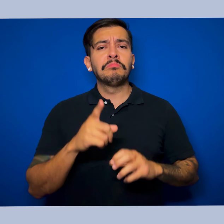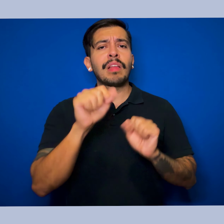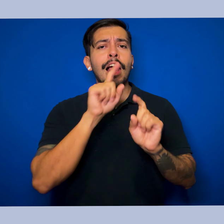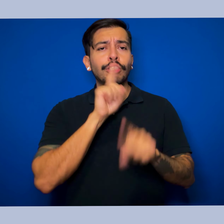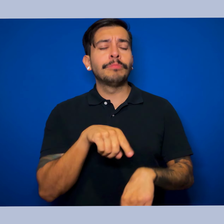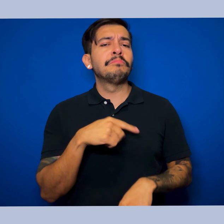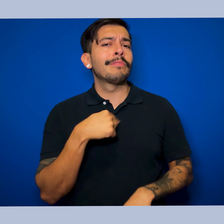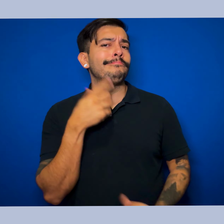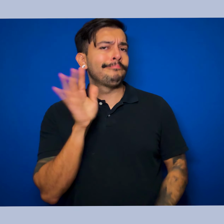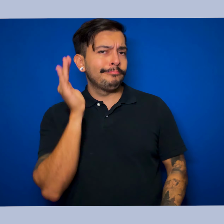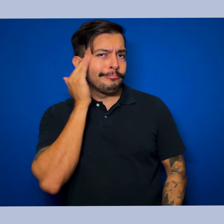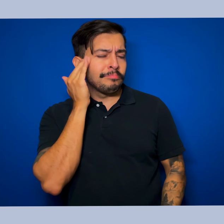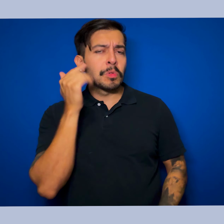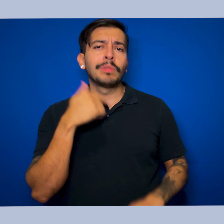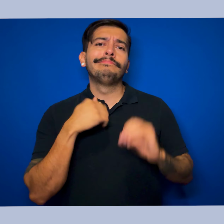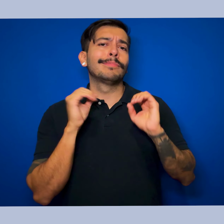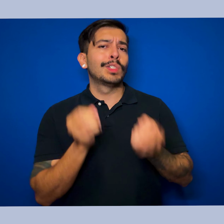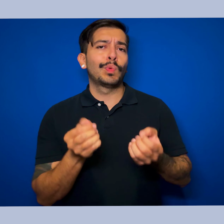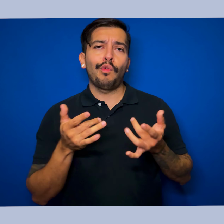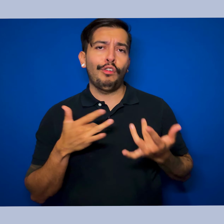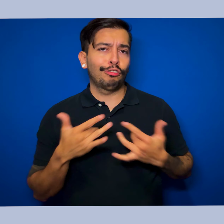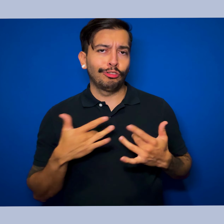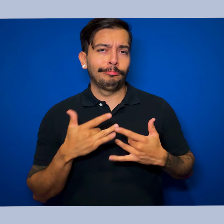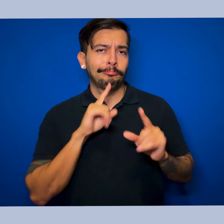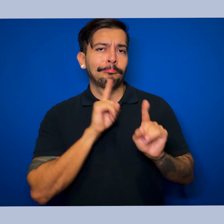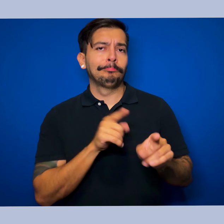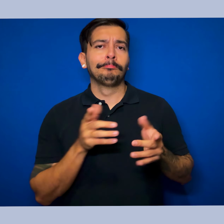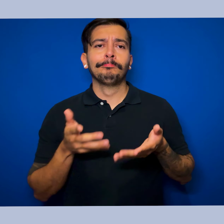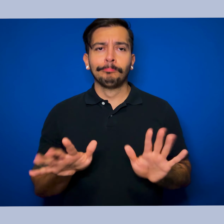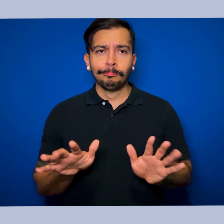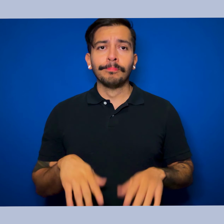You can respond by saying, “I'm aware, I don't have any concerns.”